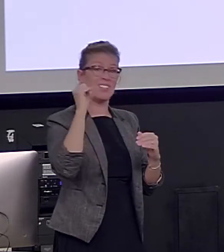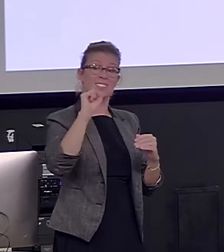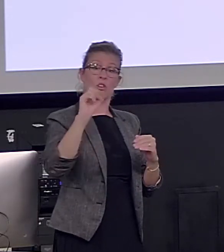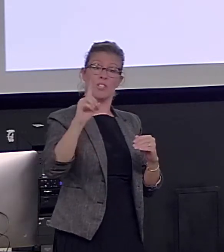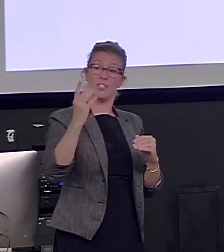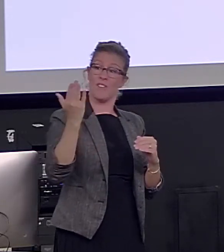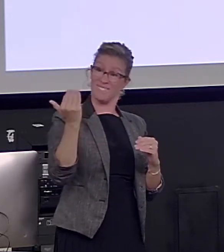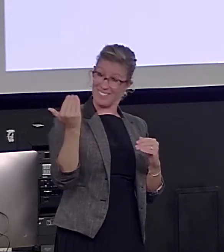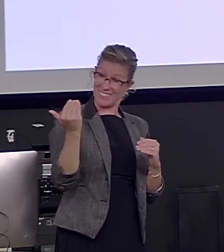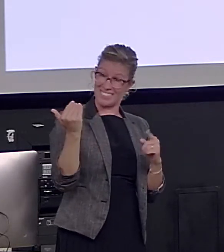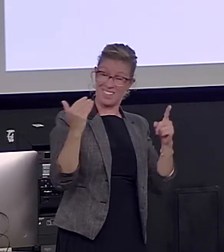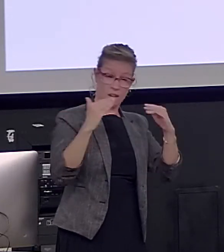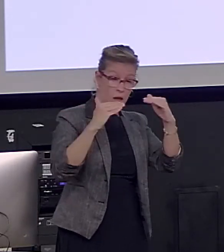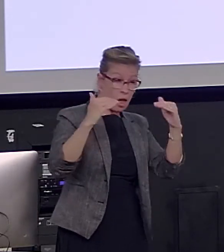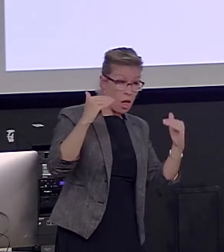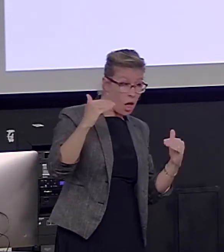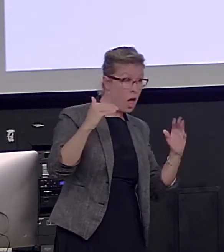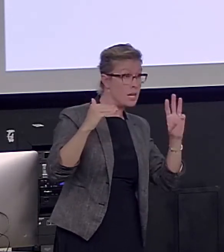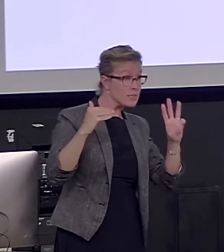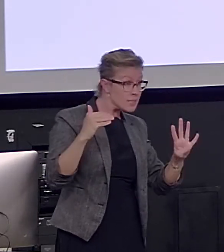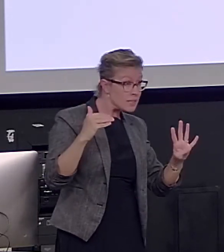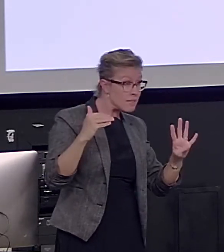These kids are seriously delayed in